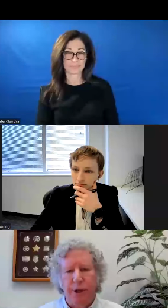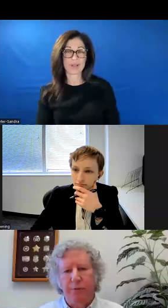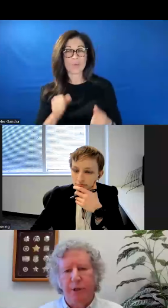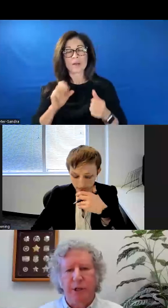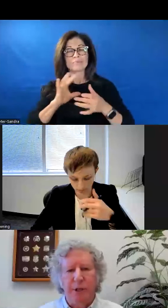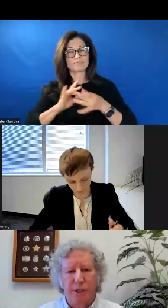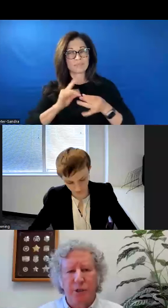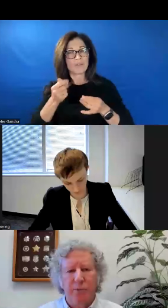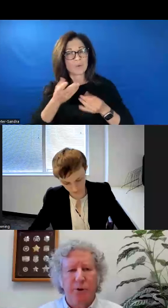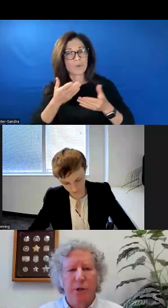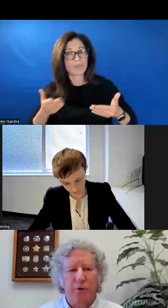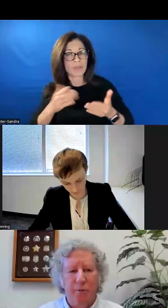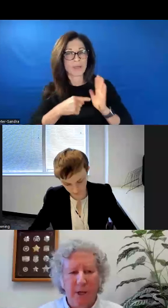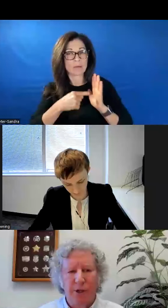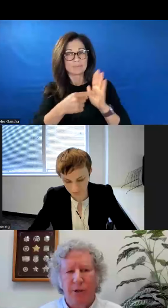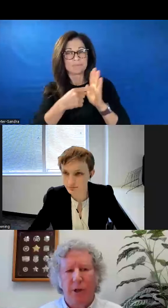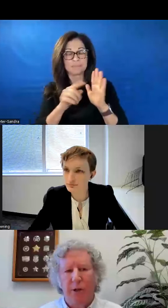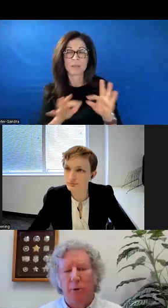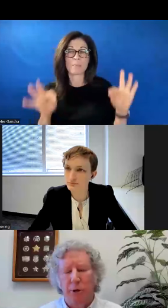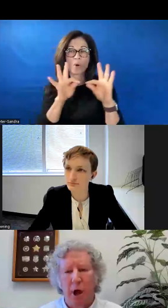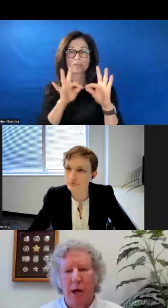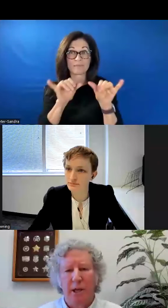OF THE SYSTEM TRANSFORMATION THAT WE ARE TALKING